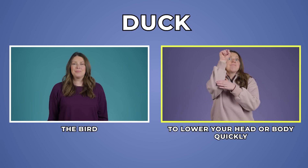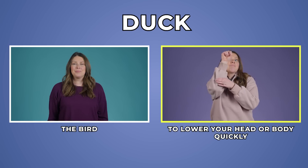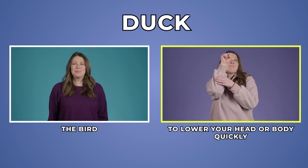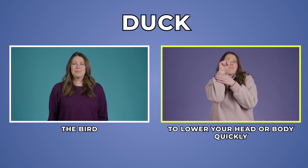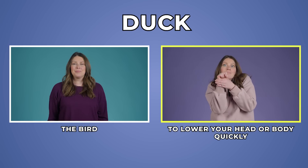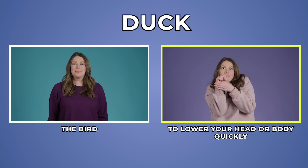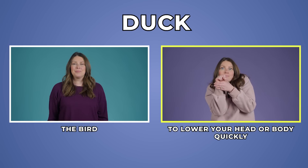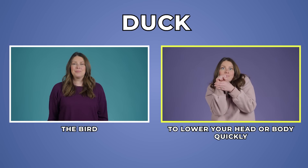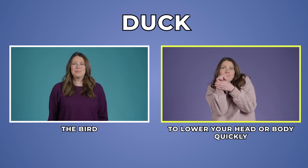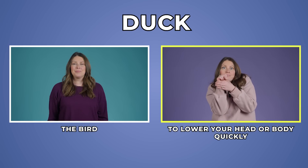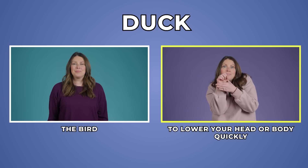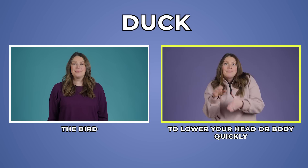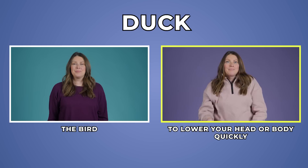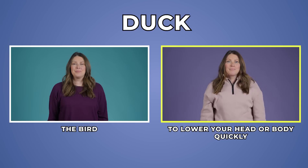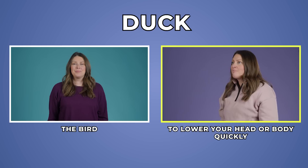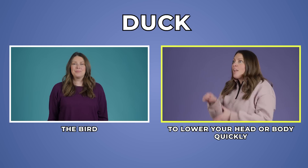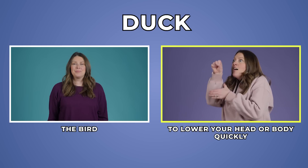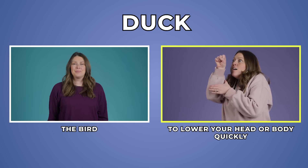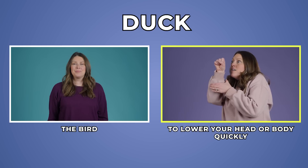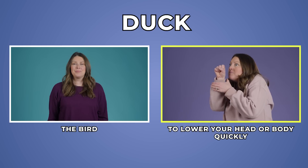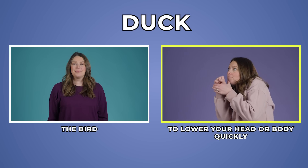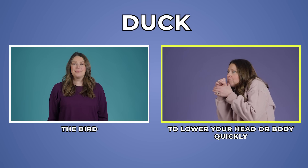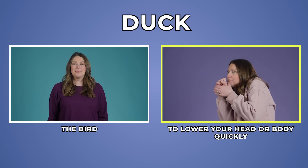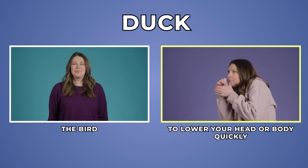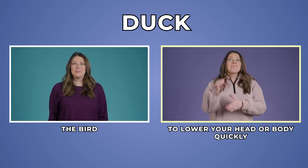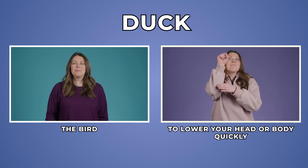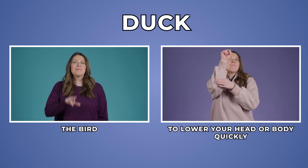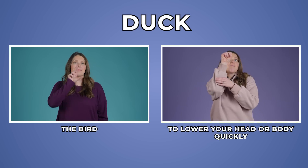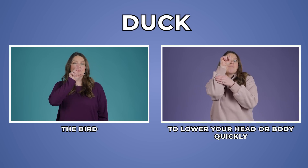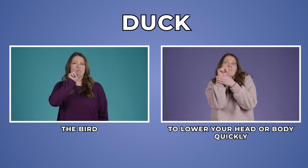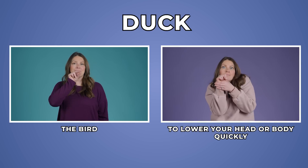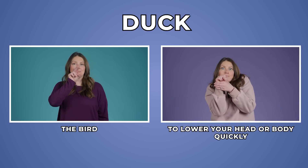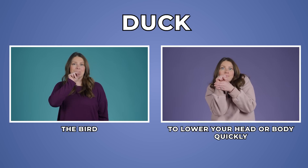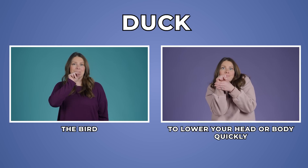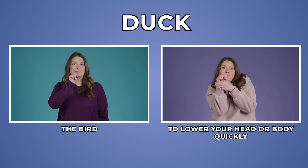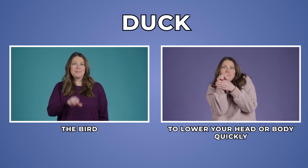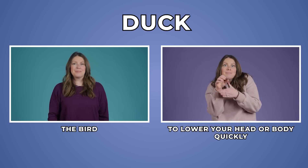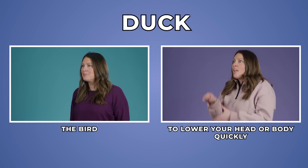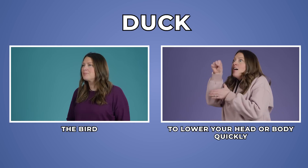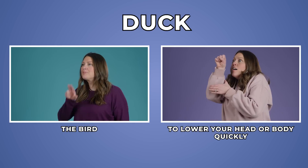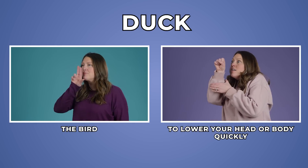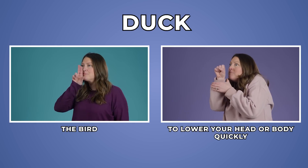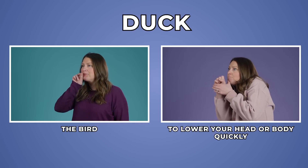To lower your head or body quickly Duck.